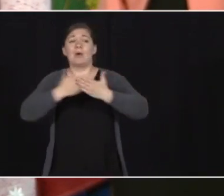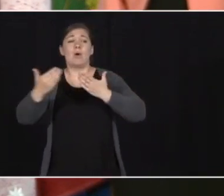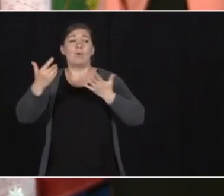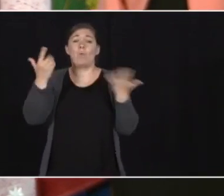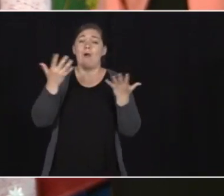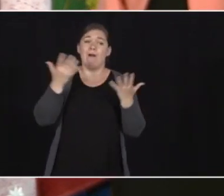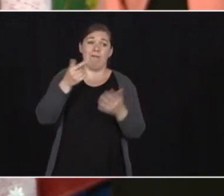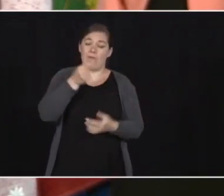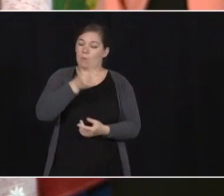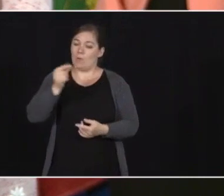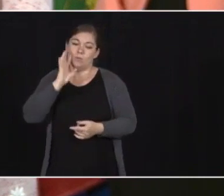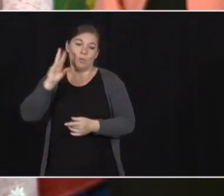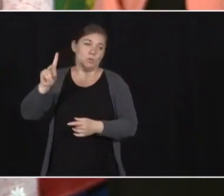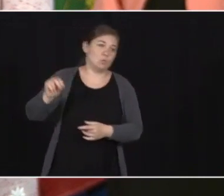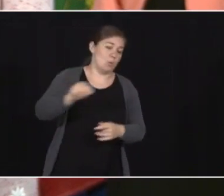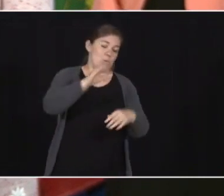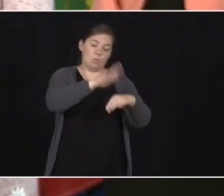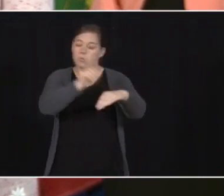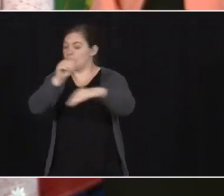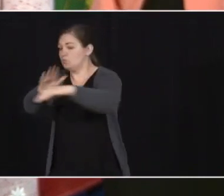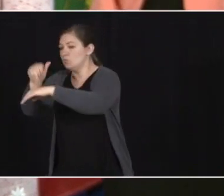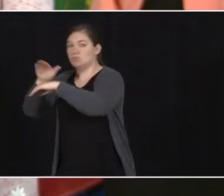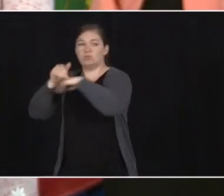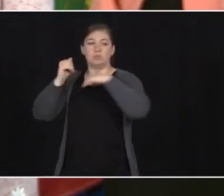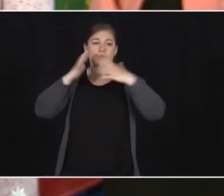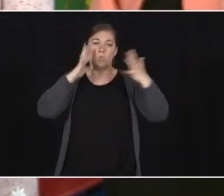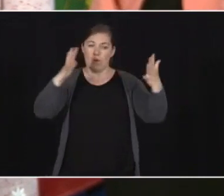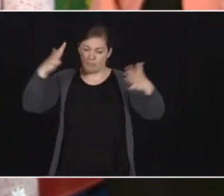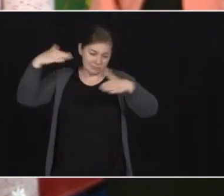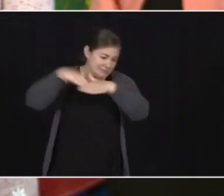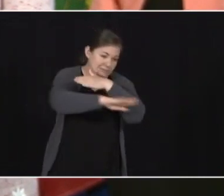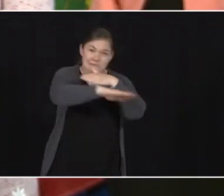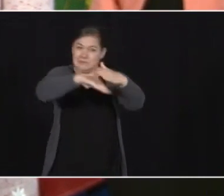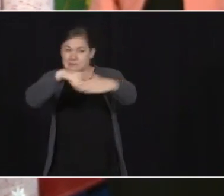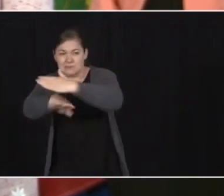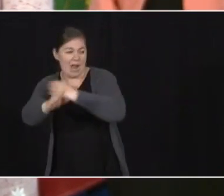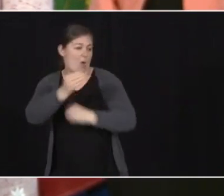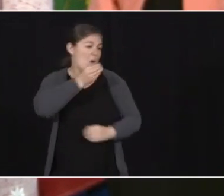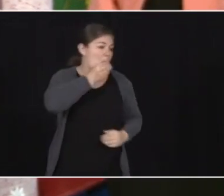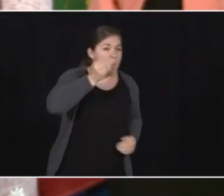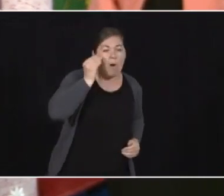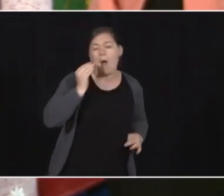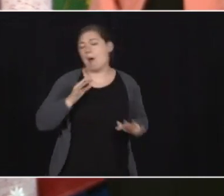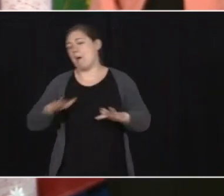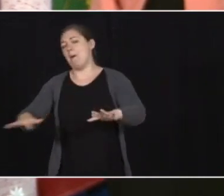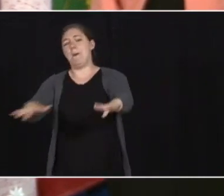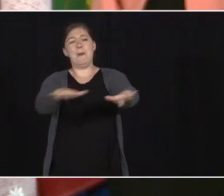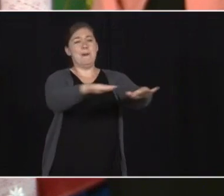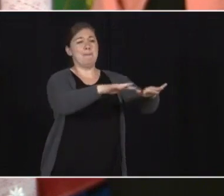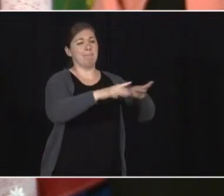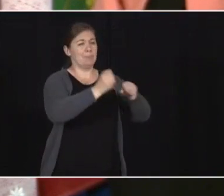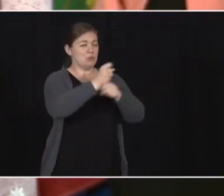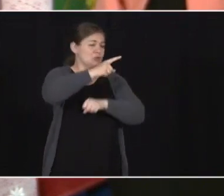was in power, we pulled in every resource we had to go into these homes. I will spare no expense to make sure that we fix